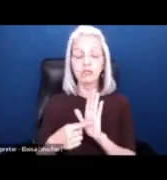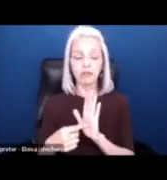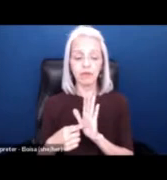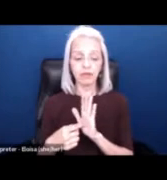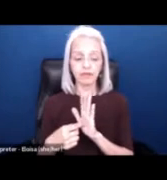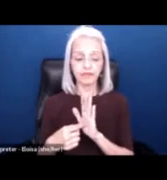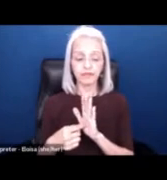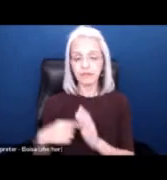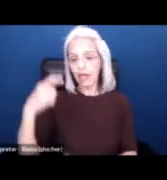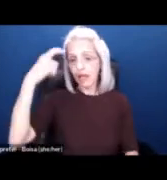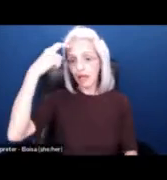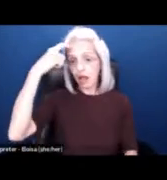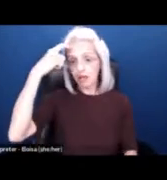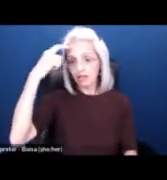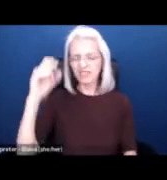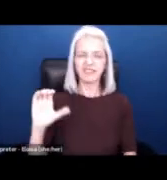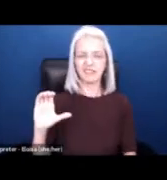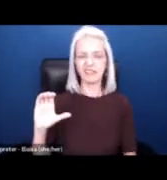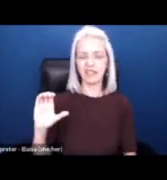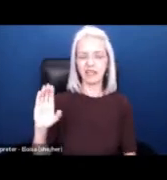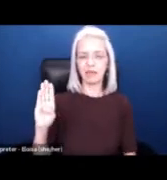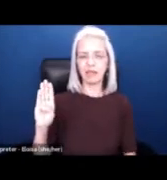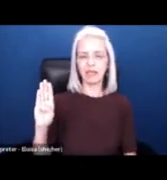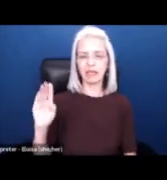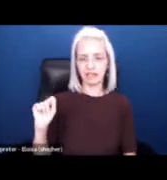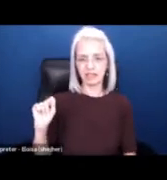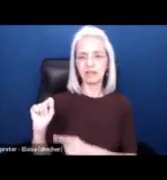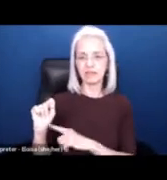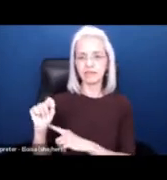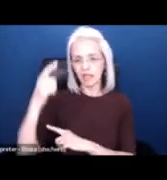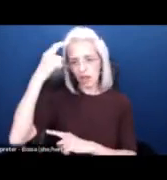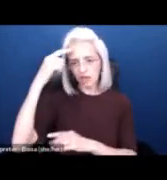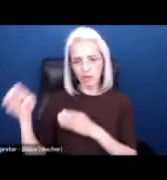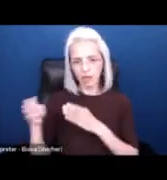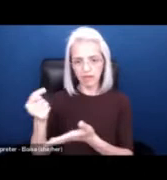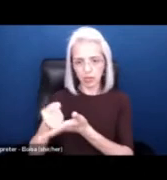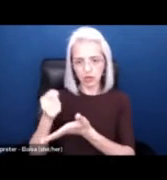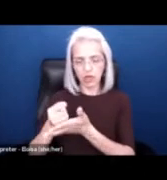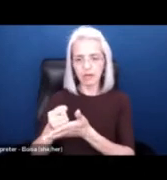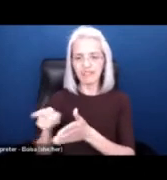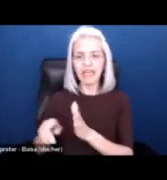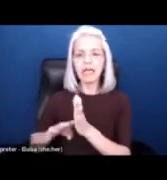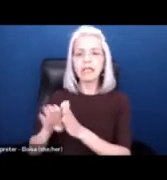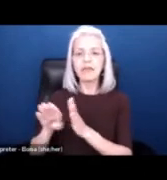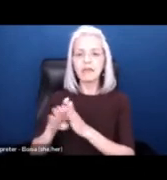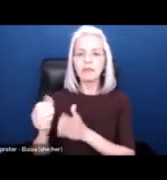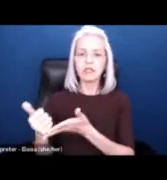cognitive behavioral treatments that have been developed to treat depression and anxiety for